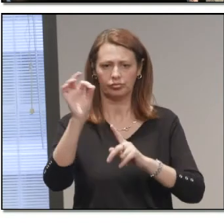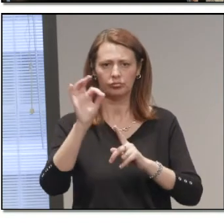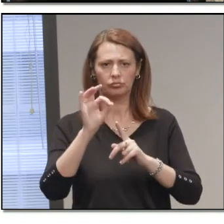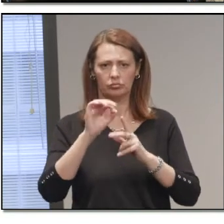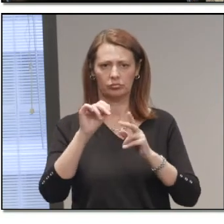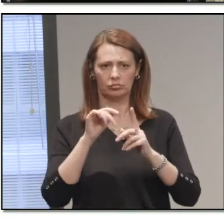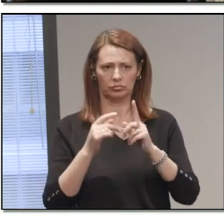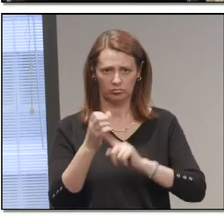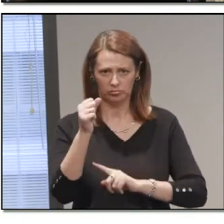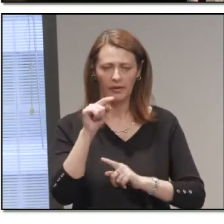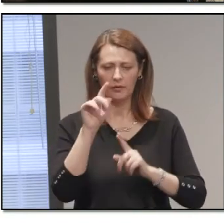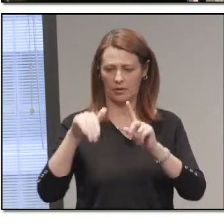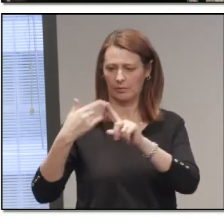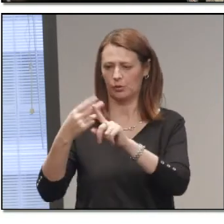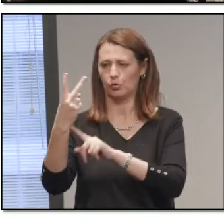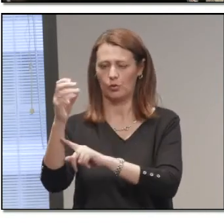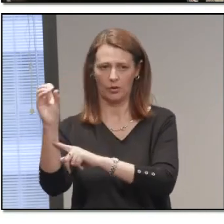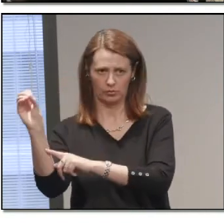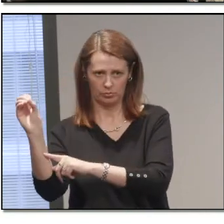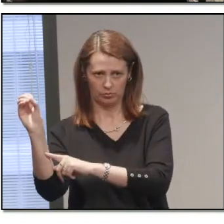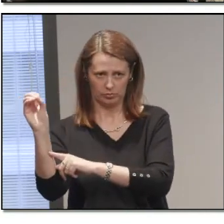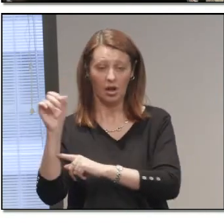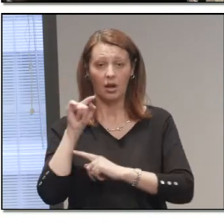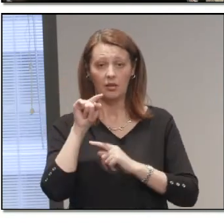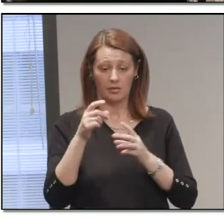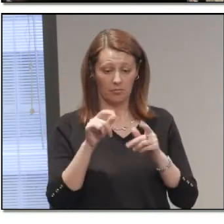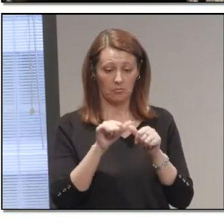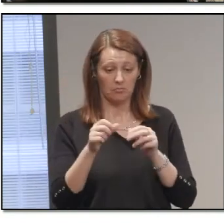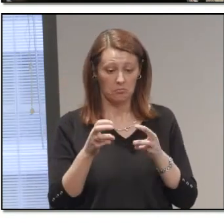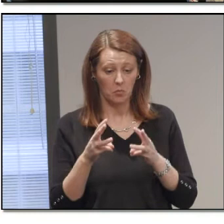to up to the year 2000, and in many ways they ve been very, very successful. We now see